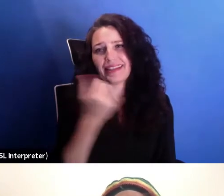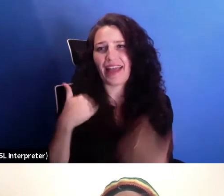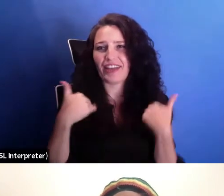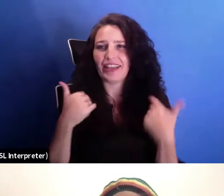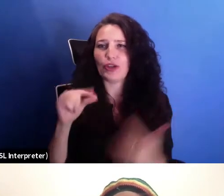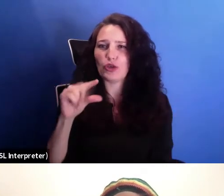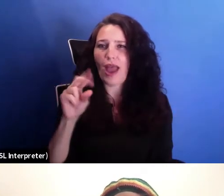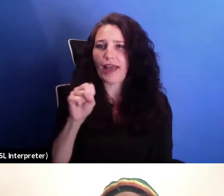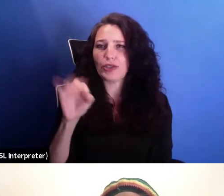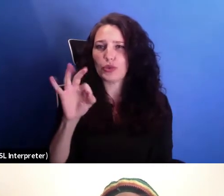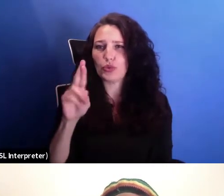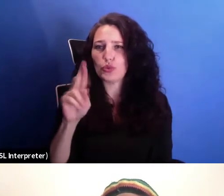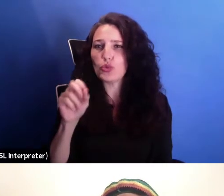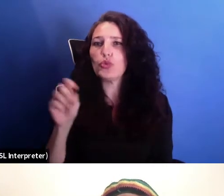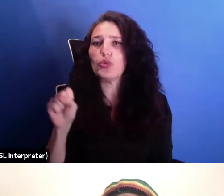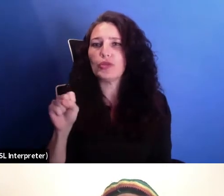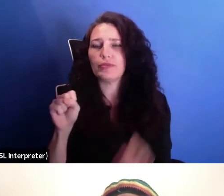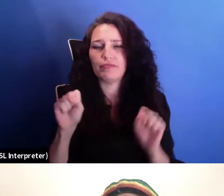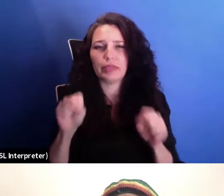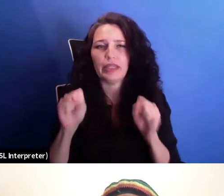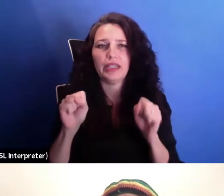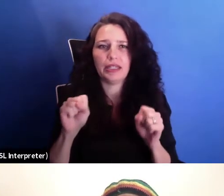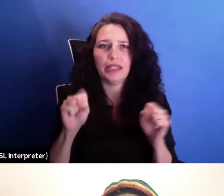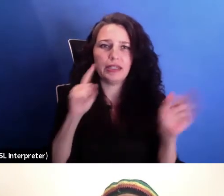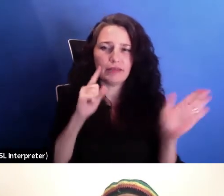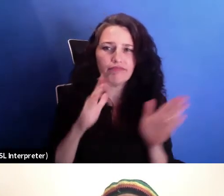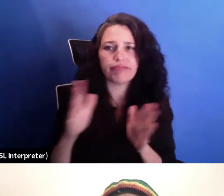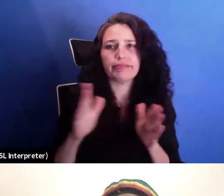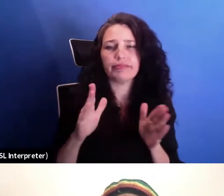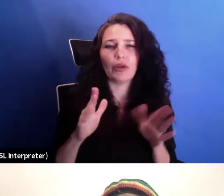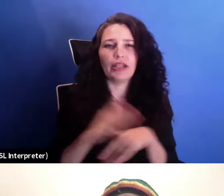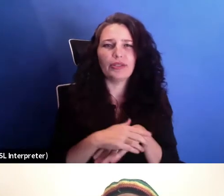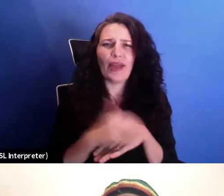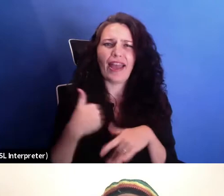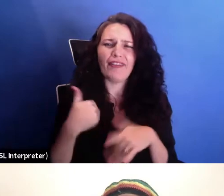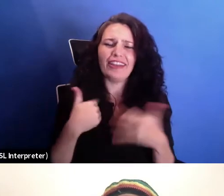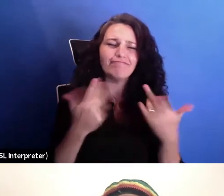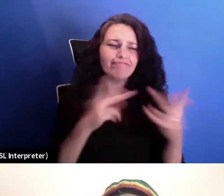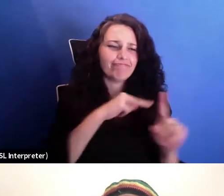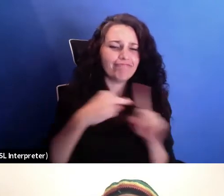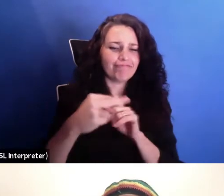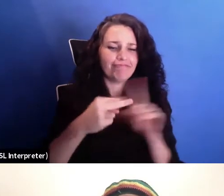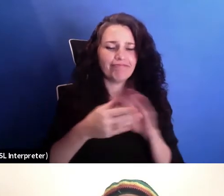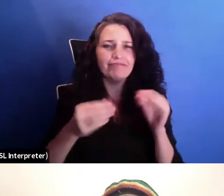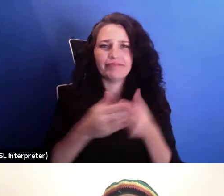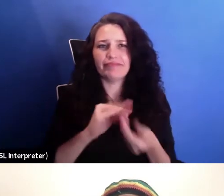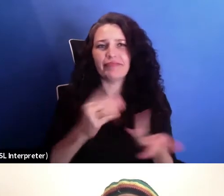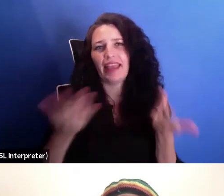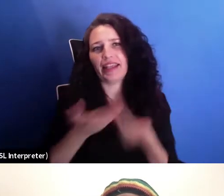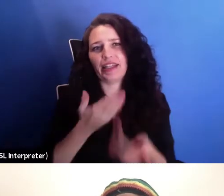and the importance of people telling their story. So anyway, Priya came up and watched a bunch of footage,